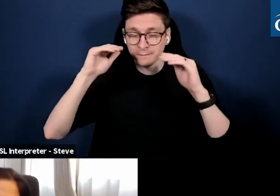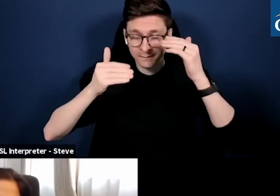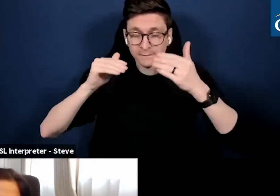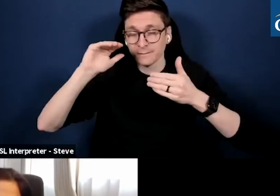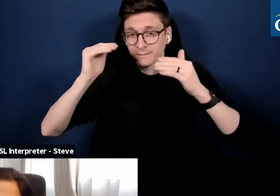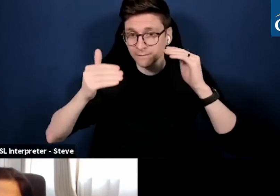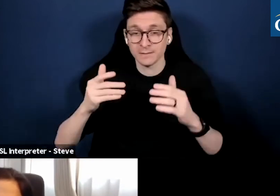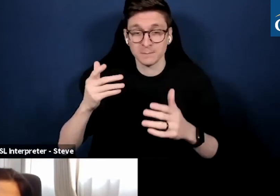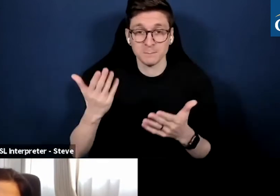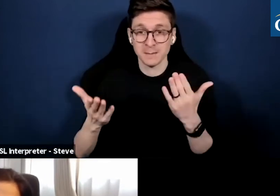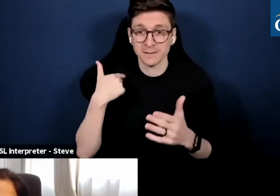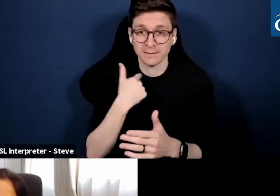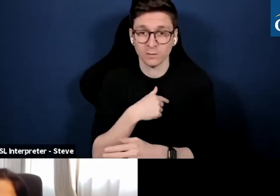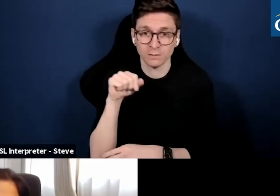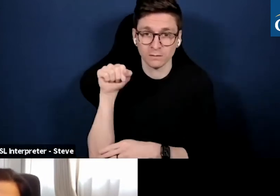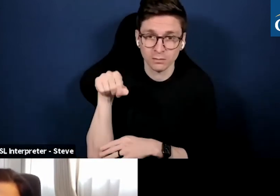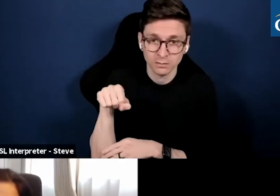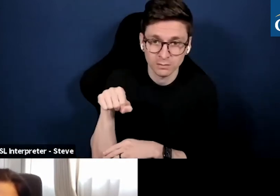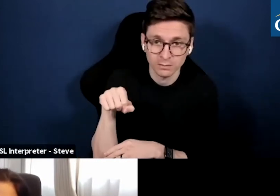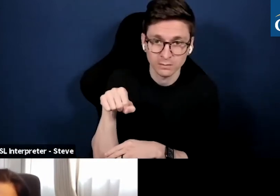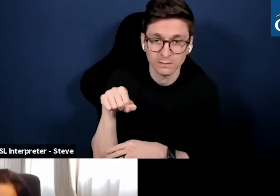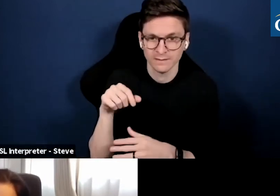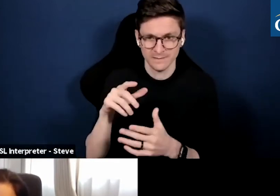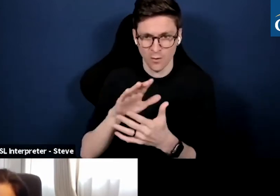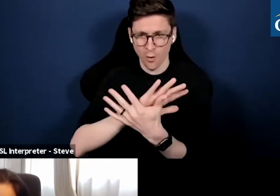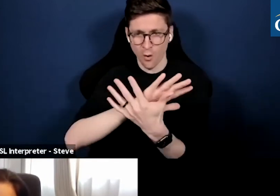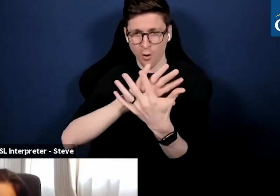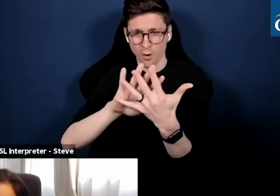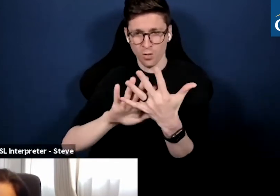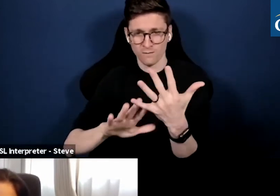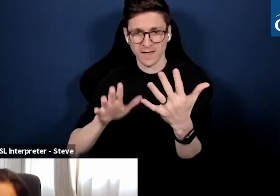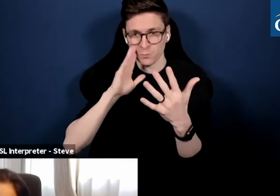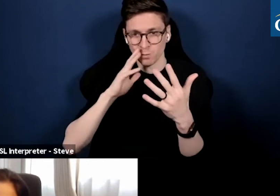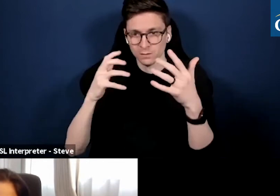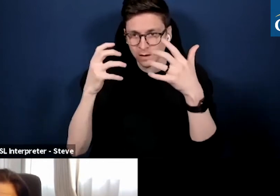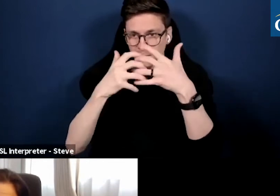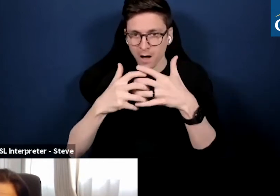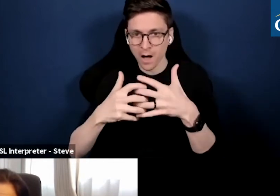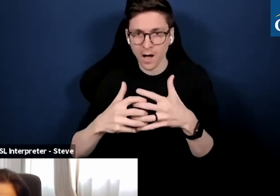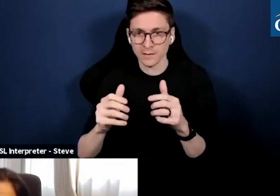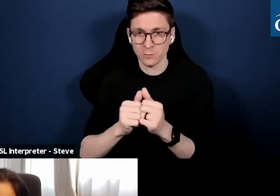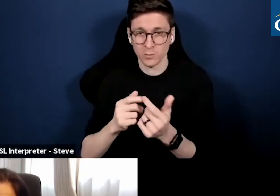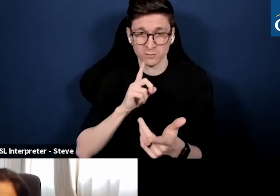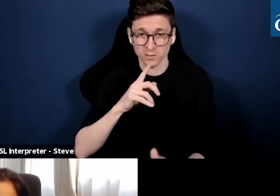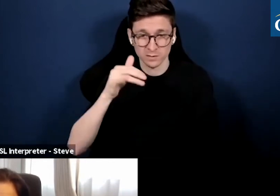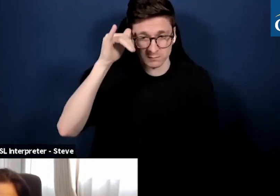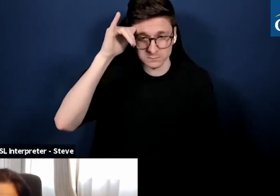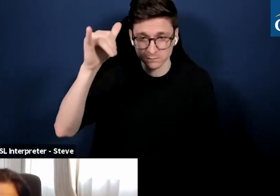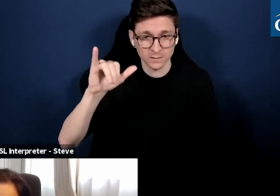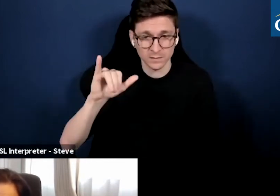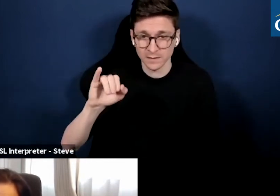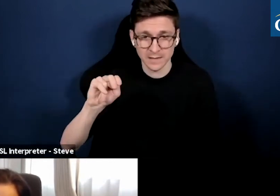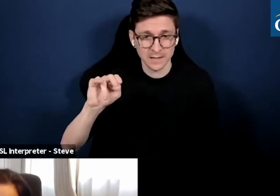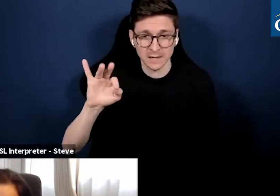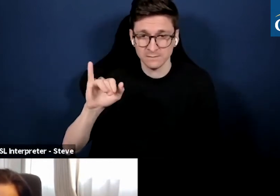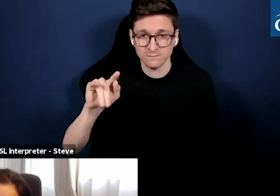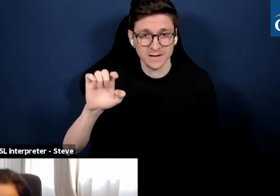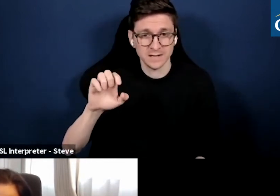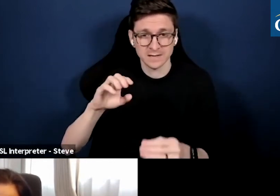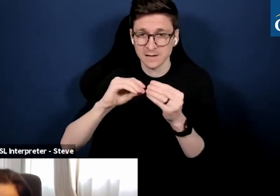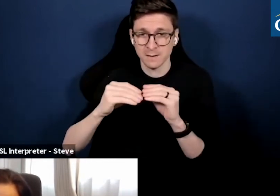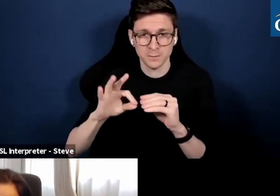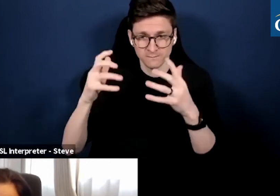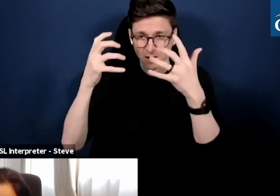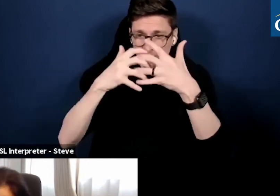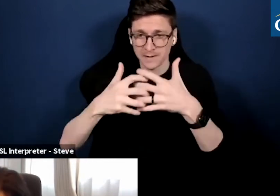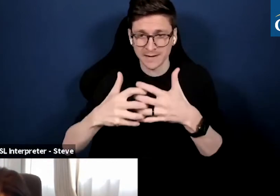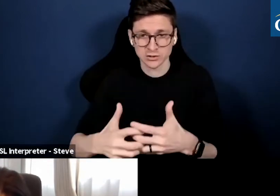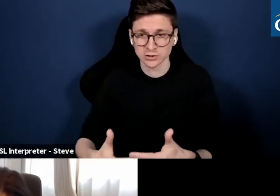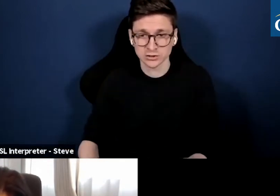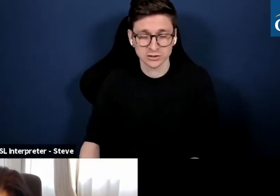all of these different elements combine in almost an infinite variety of of combinations and so if